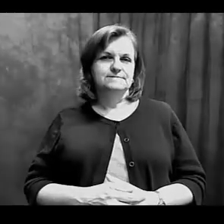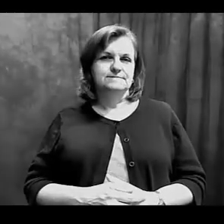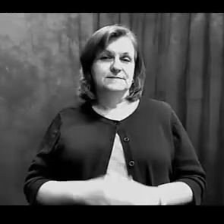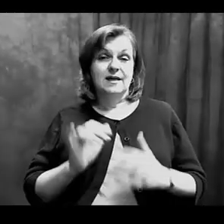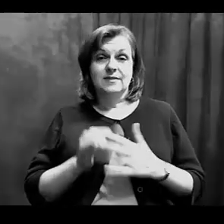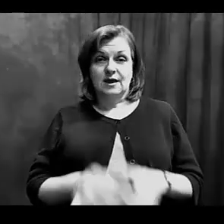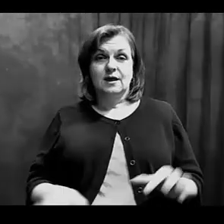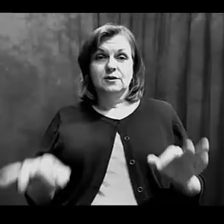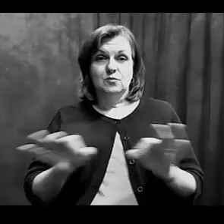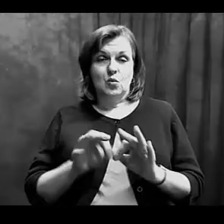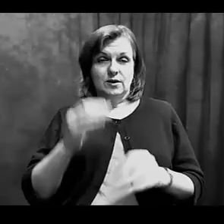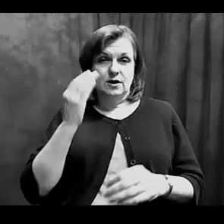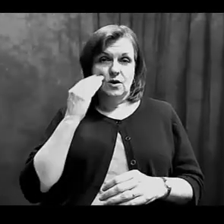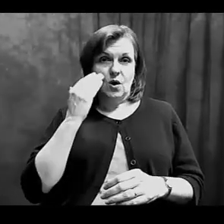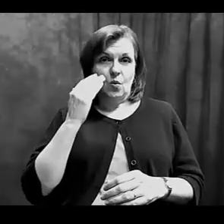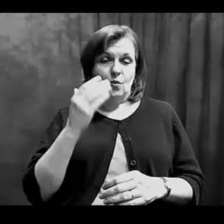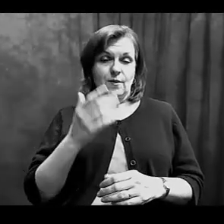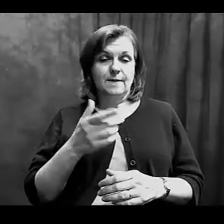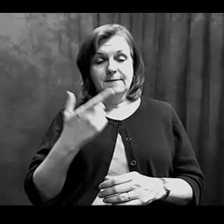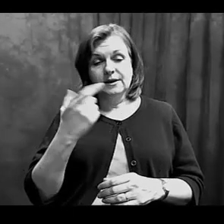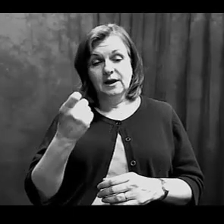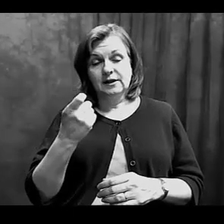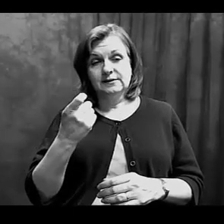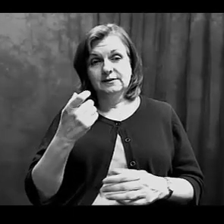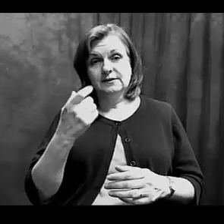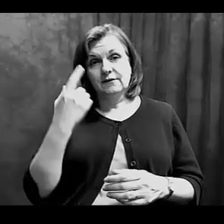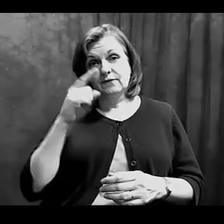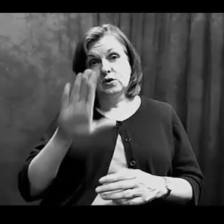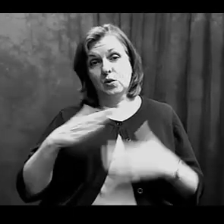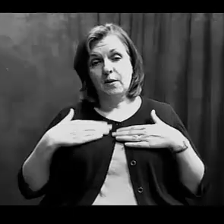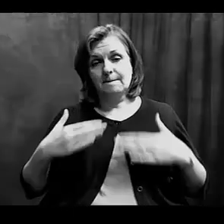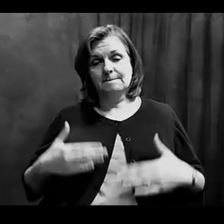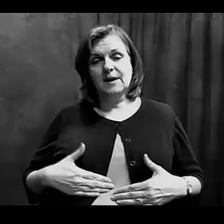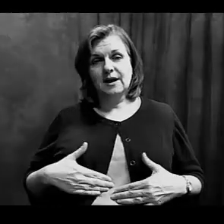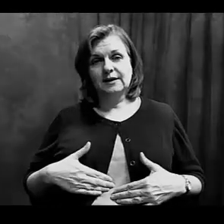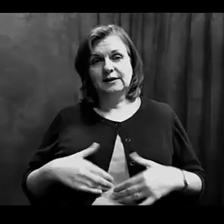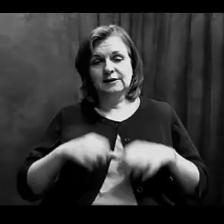in their skeletal system this is important because